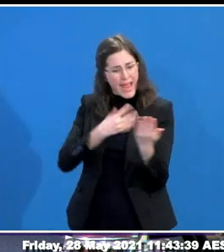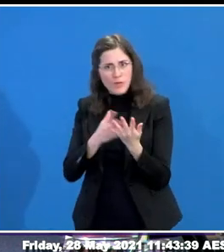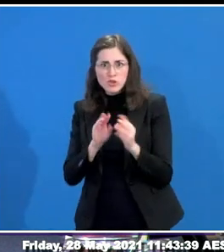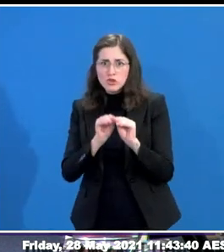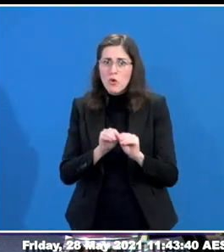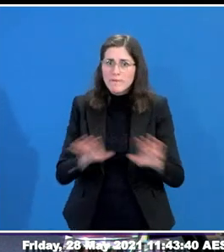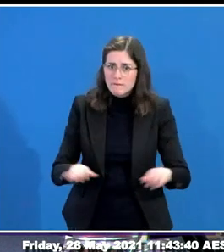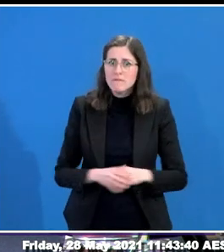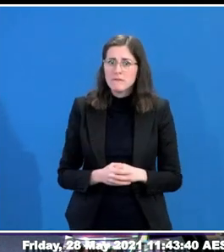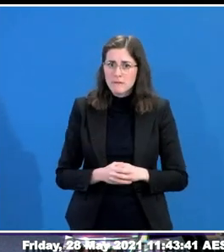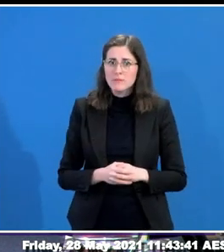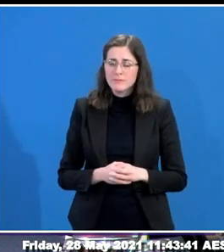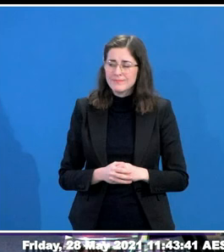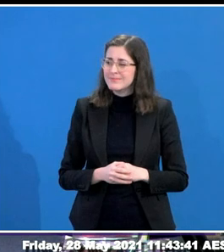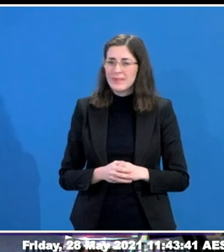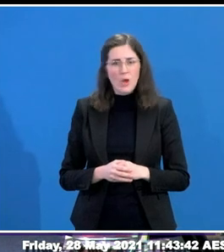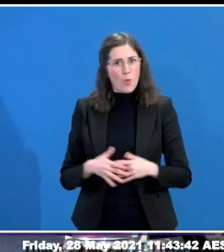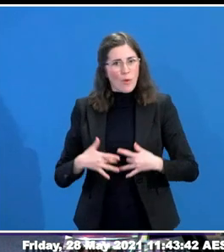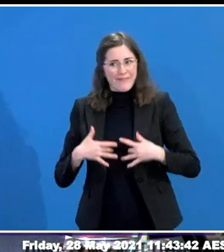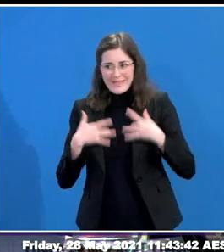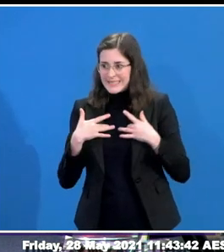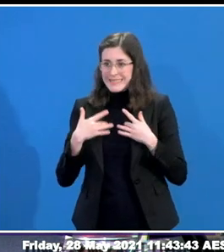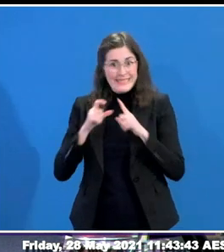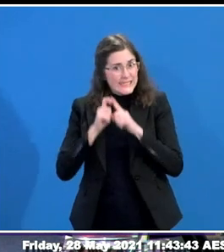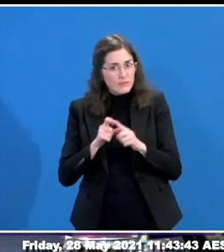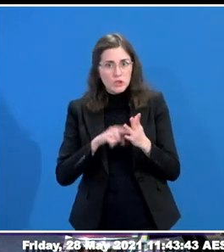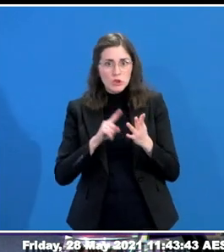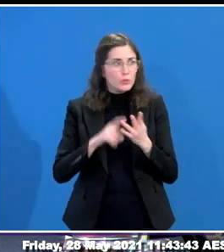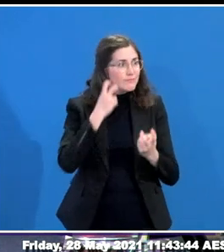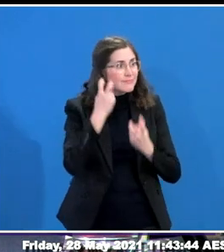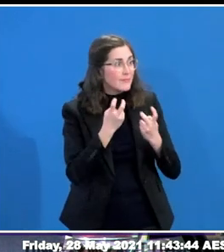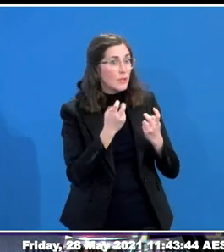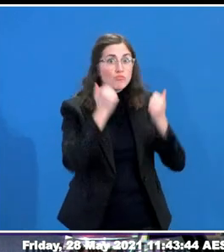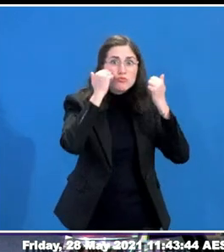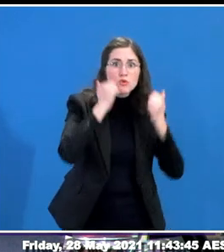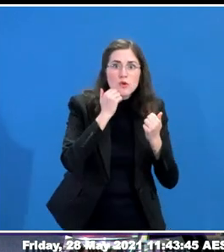It was very hard to find the evidence that we were looking for to substantiate